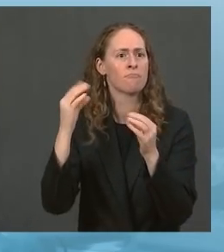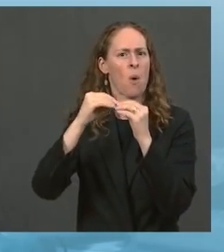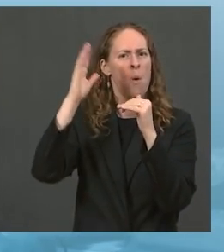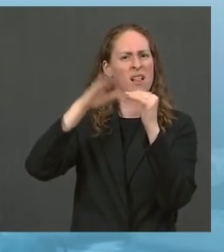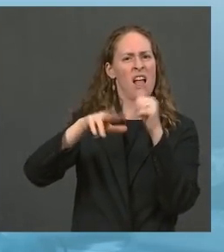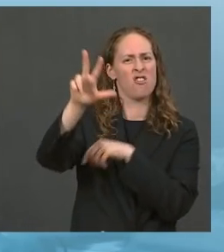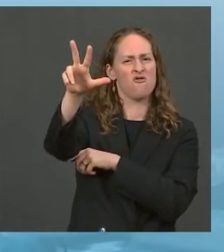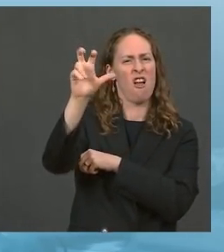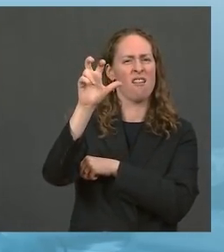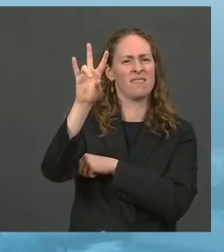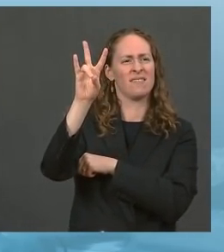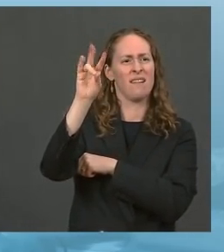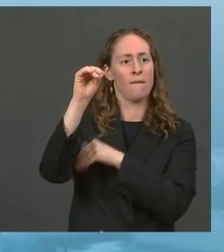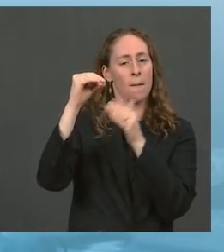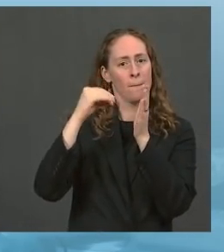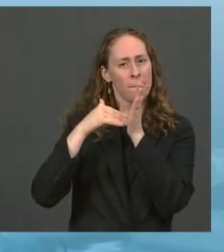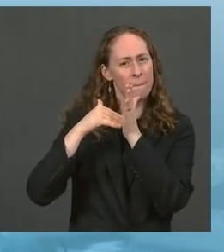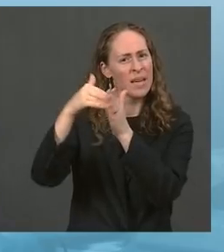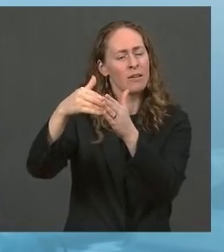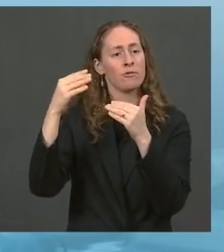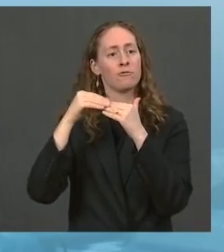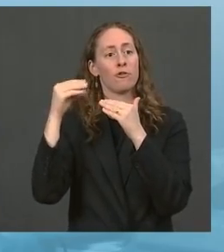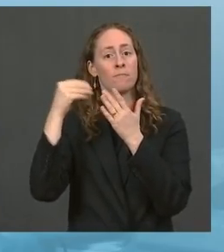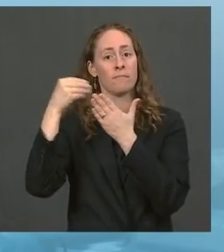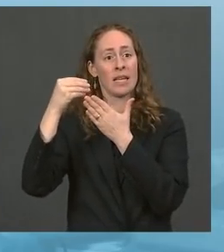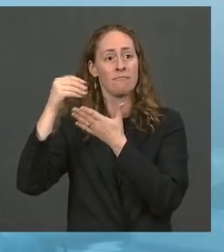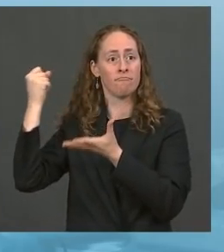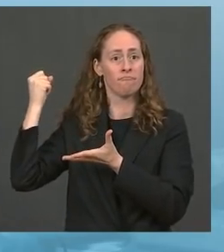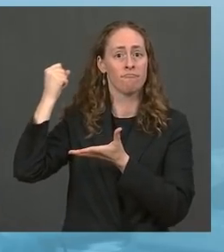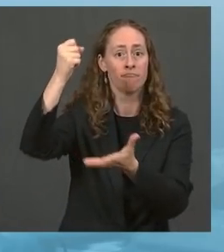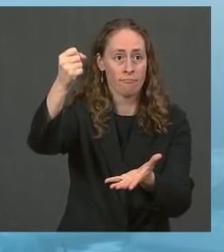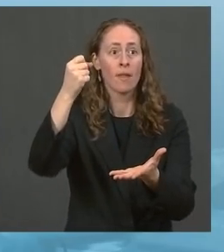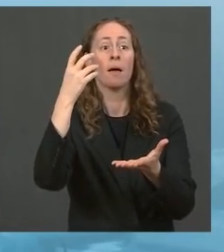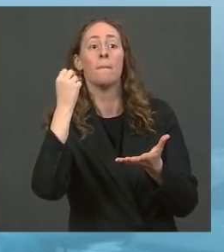to support administering these shots and delivery globally.